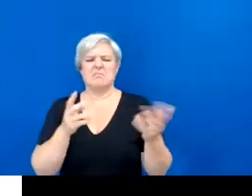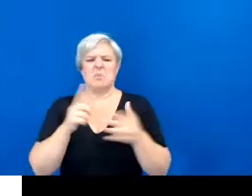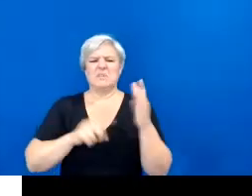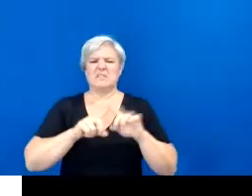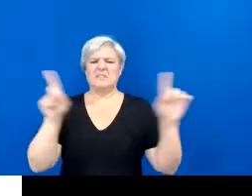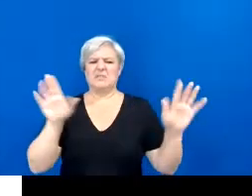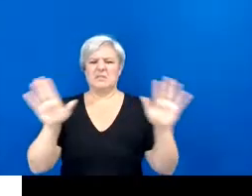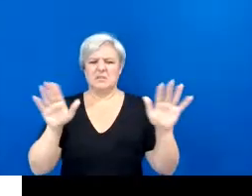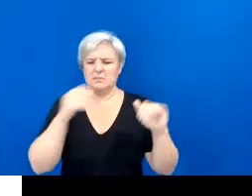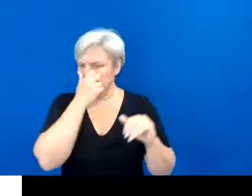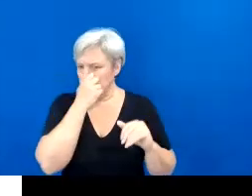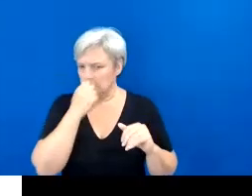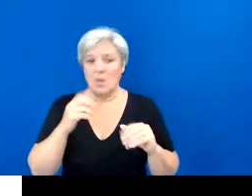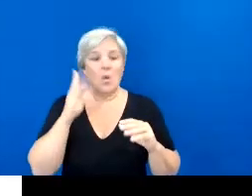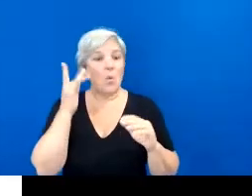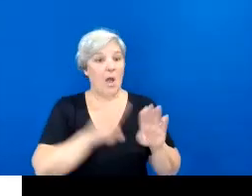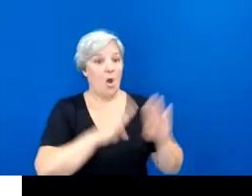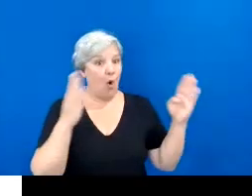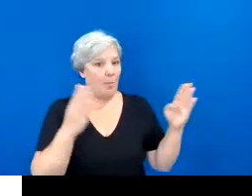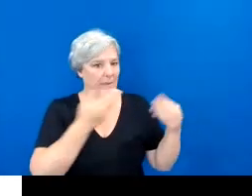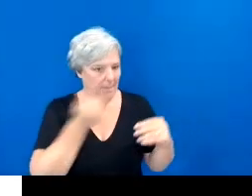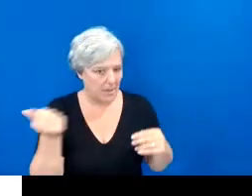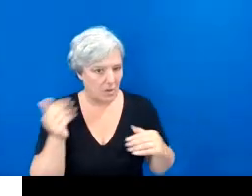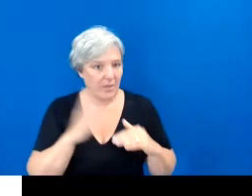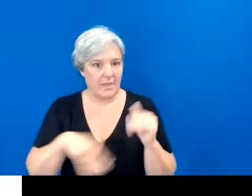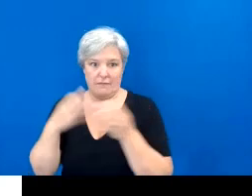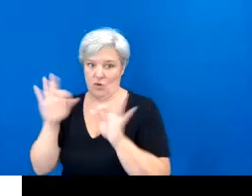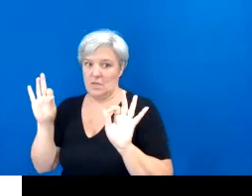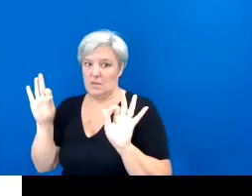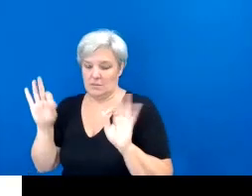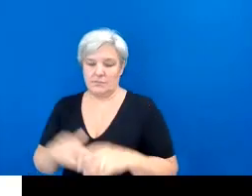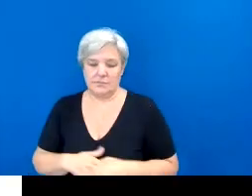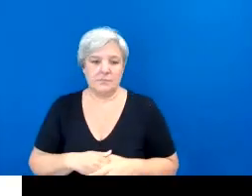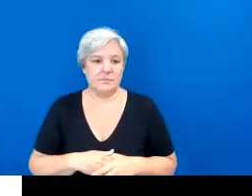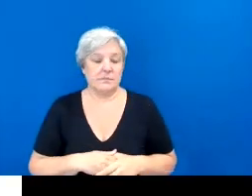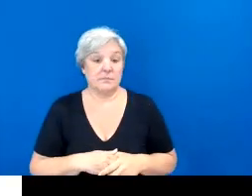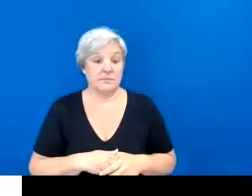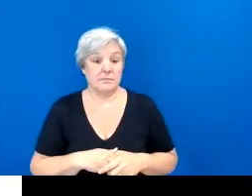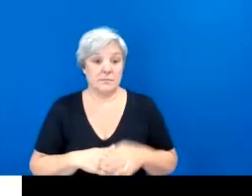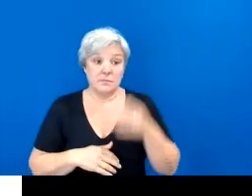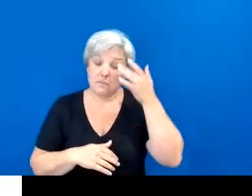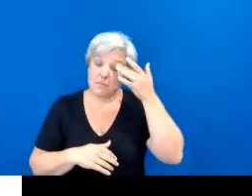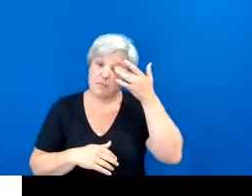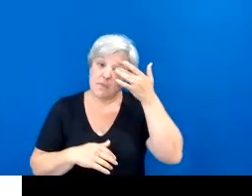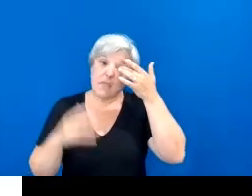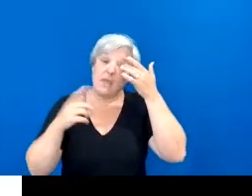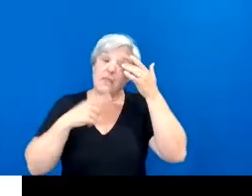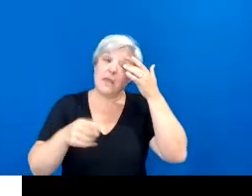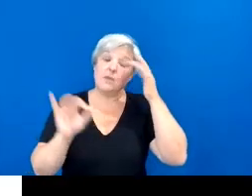why open is better, how it can be better than free. And then of course, we need to talk a little bit about why